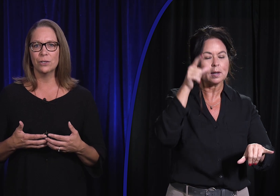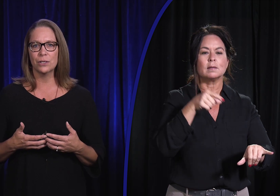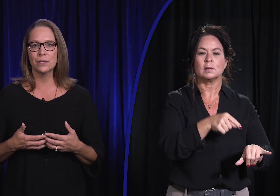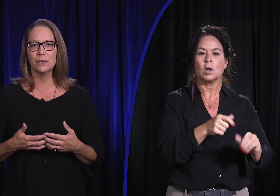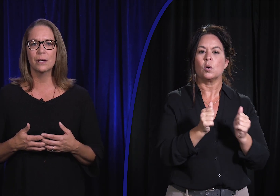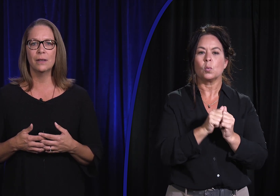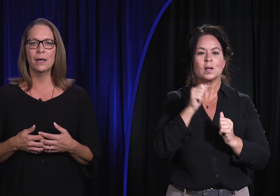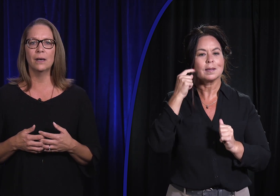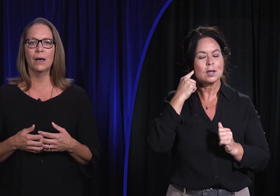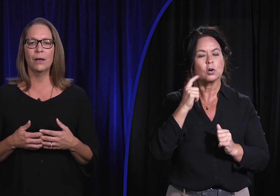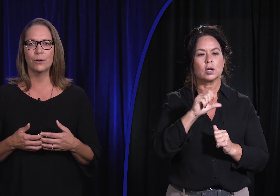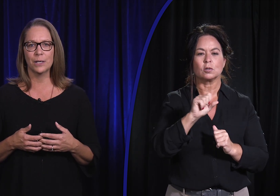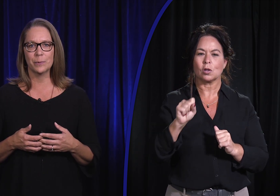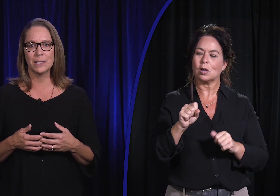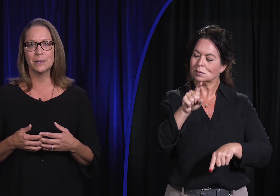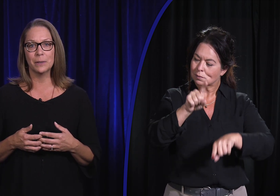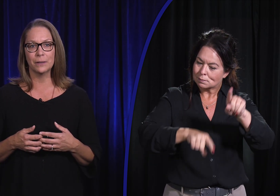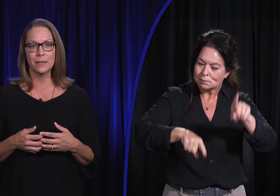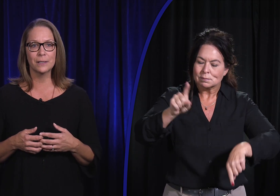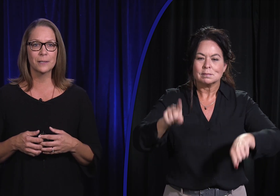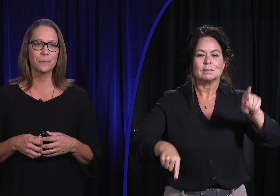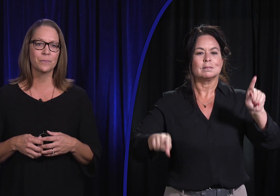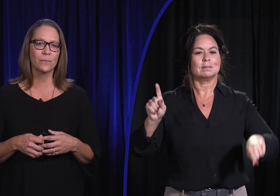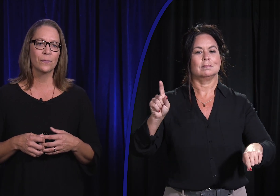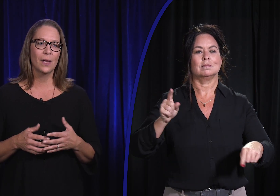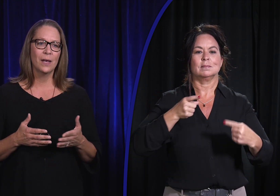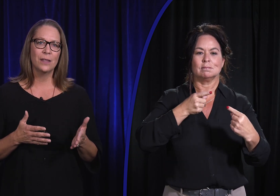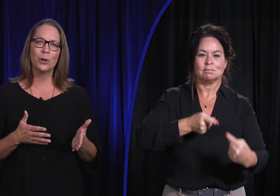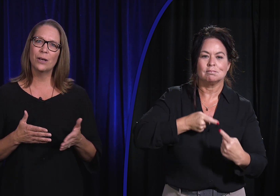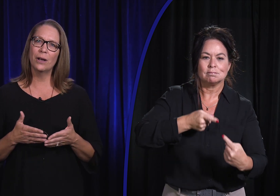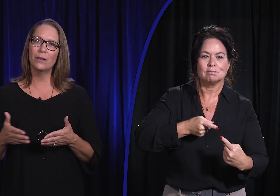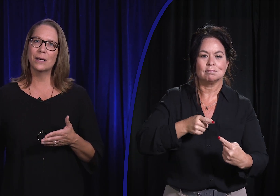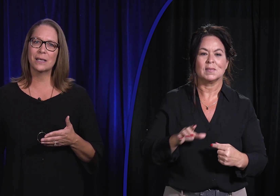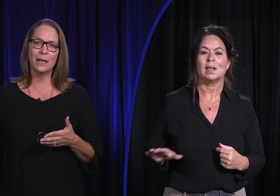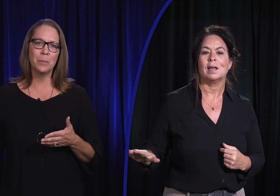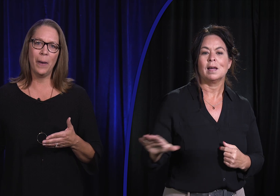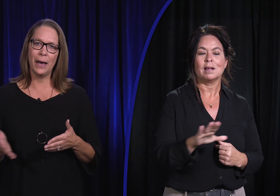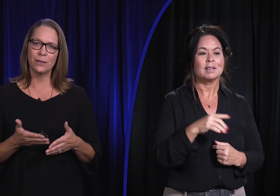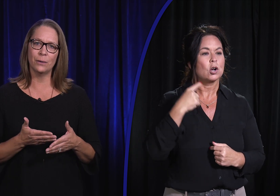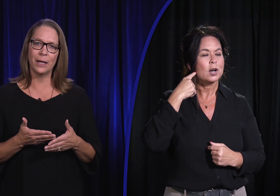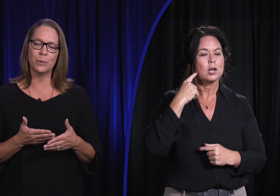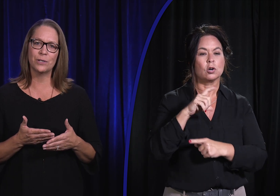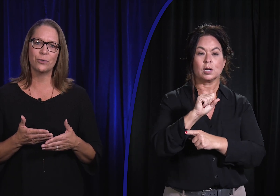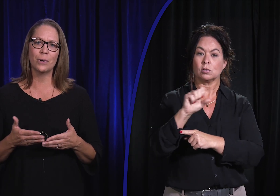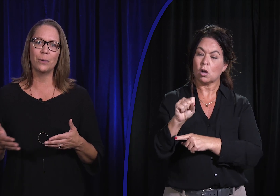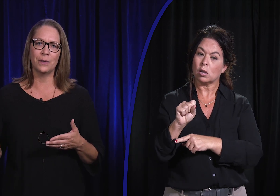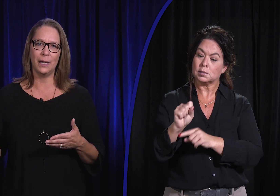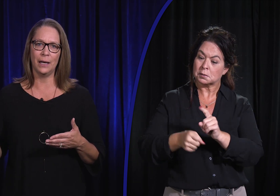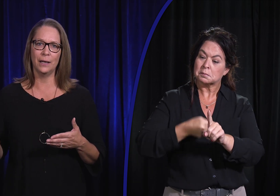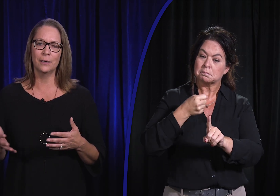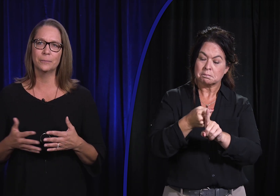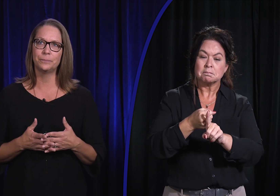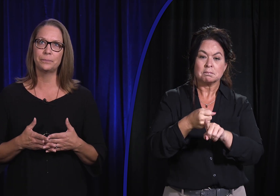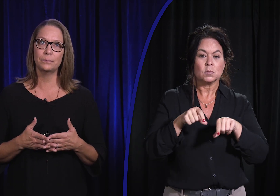than other kids with disabilities. Their hearing loss can impact their language throughout the day.